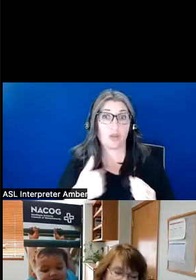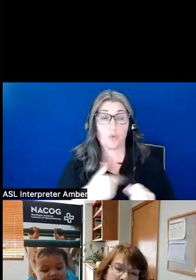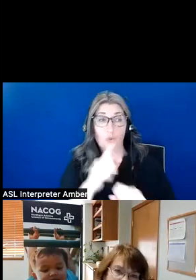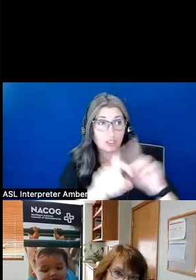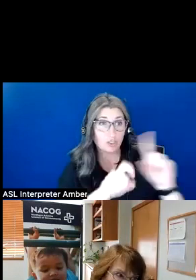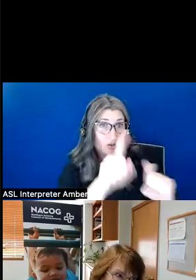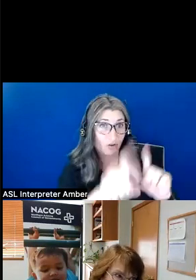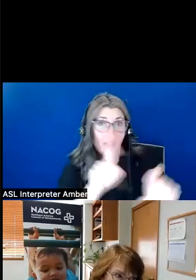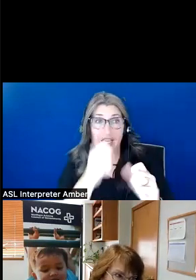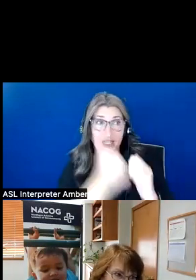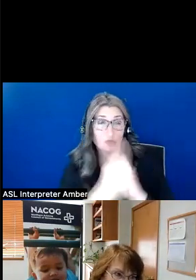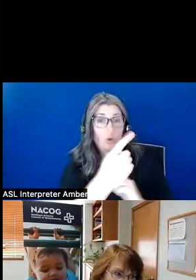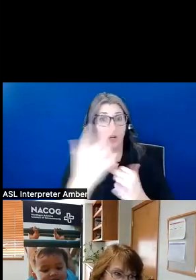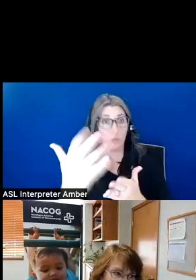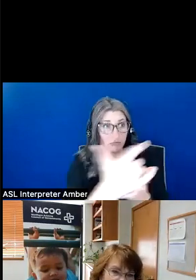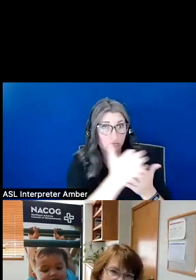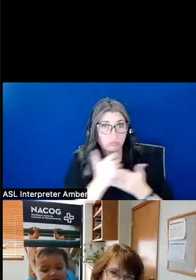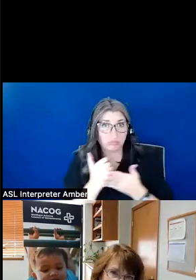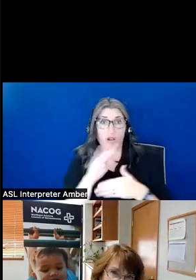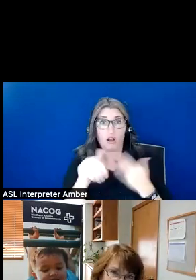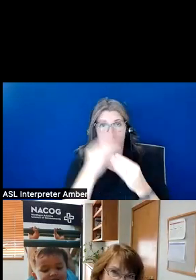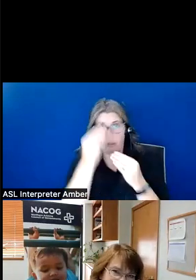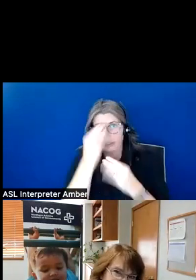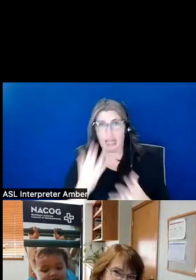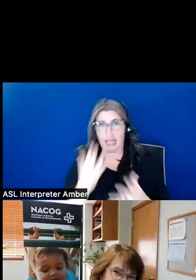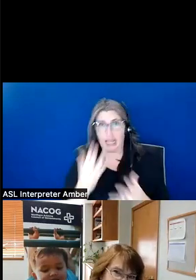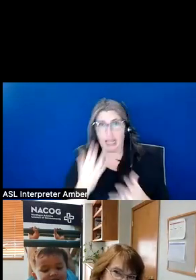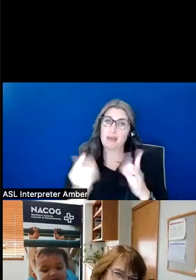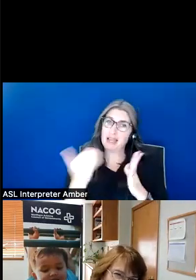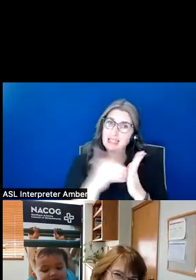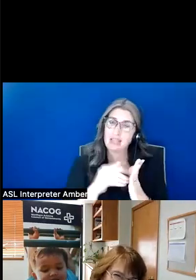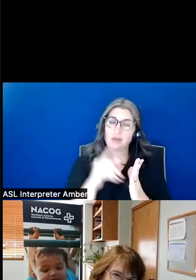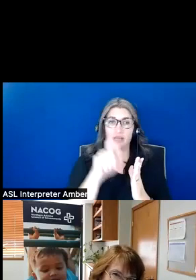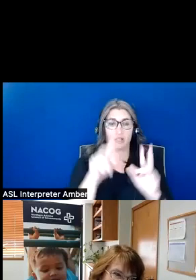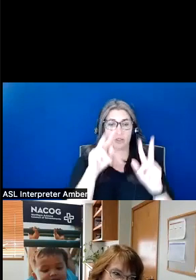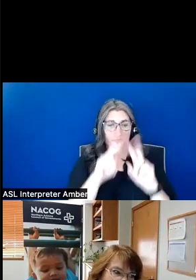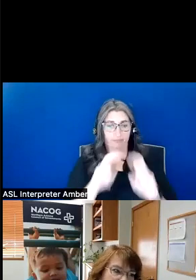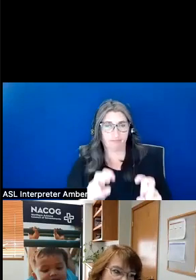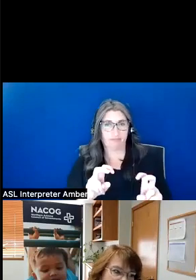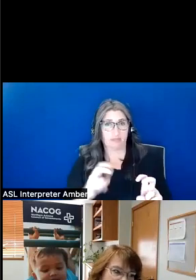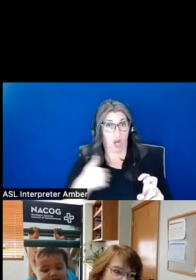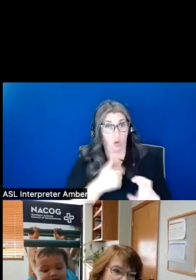We collect that data. But again, we needed to look at, are we doing the right thing now?